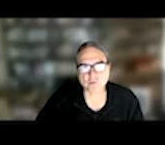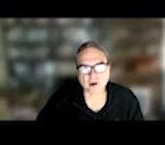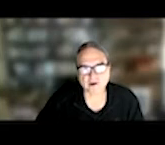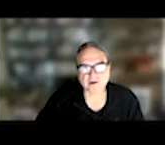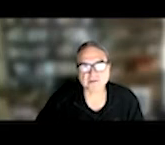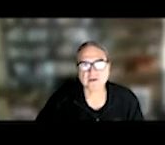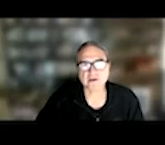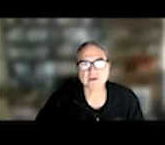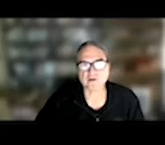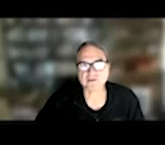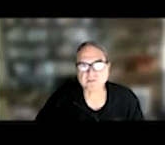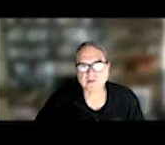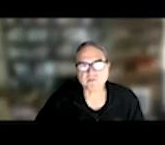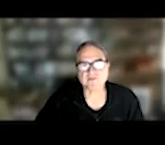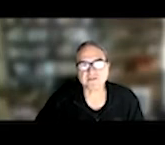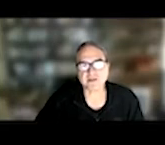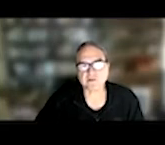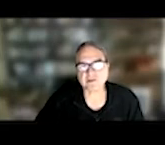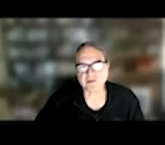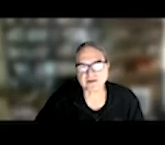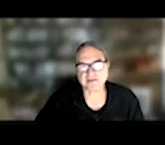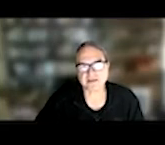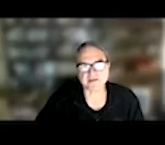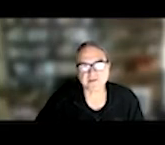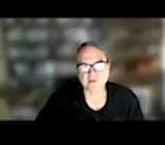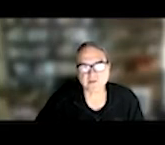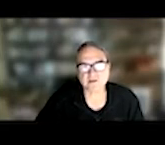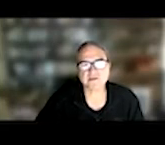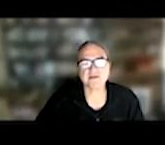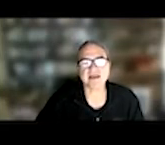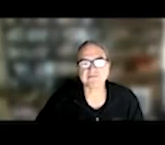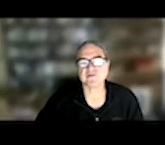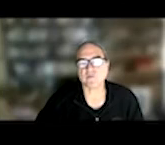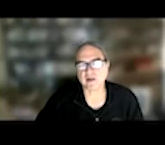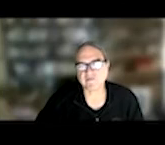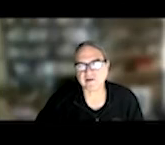shirt wearers were a small group of distinguished Community leaders, who looked after the welfare